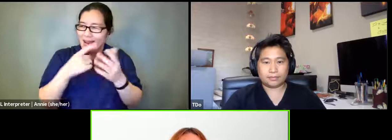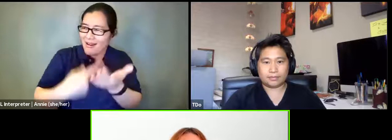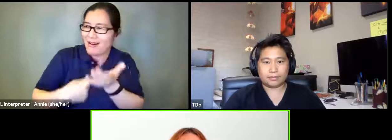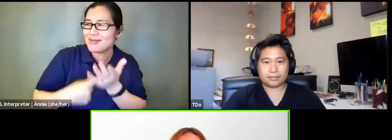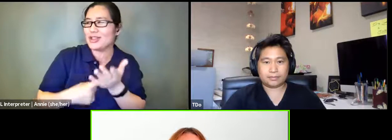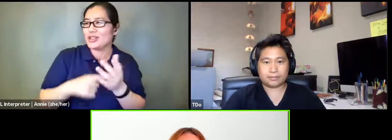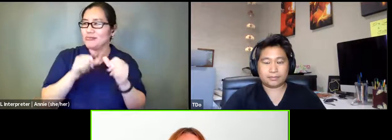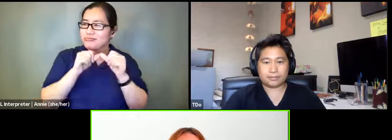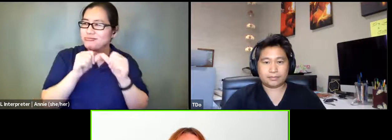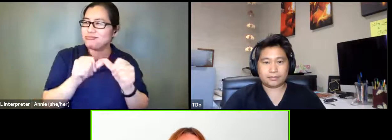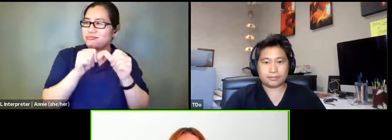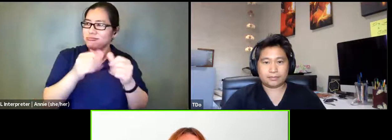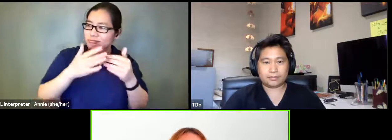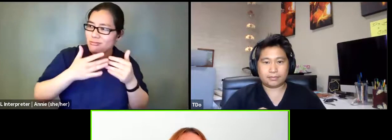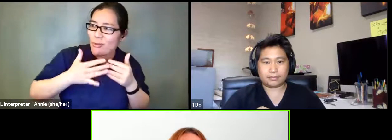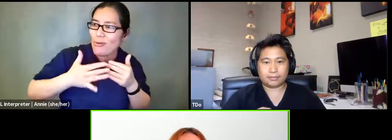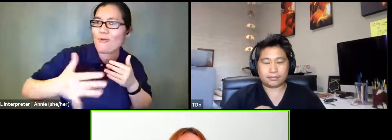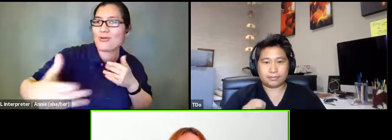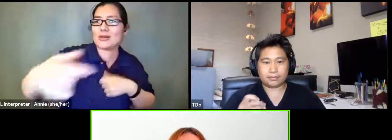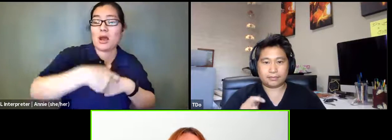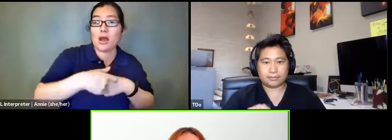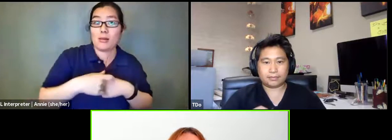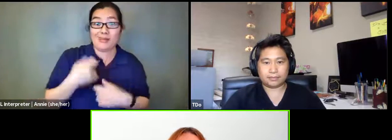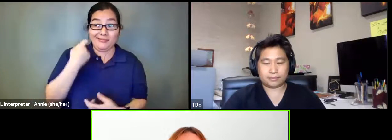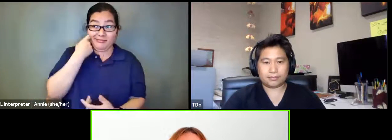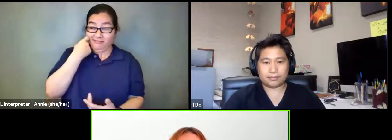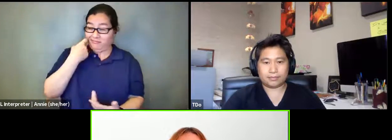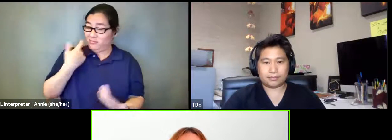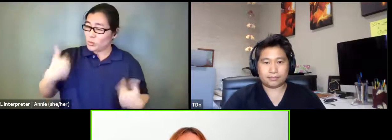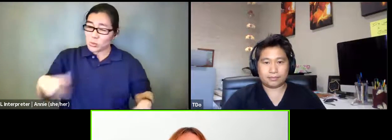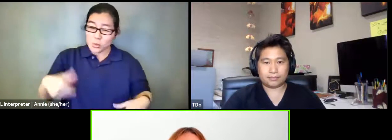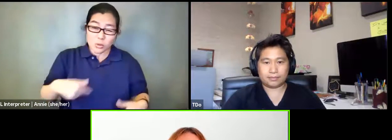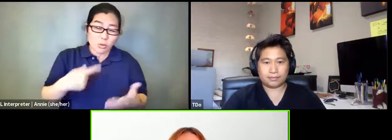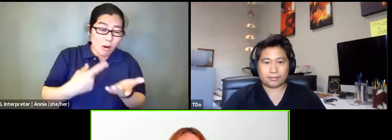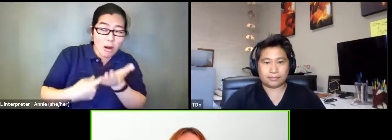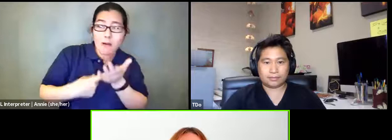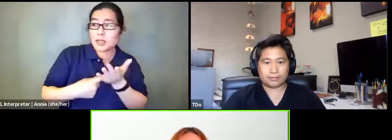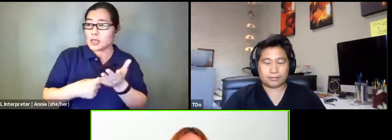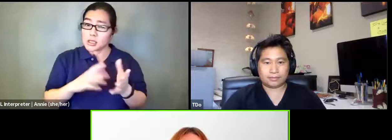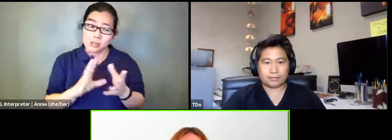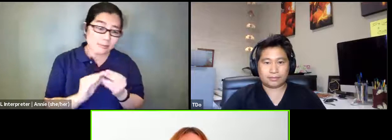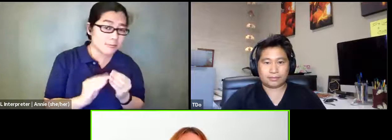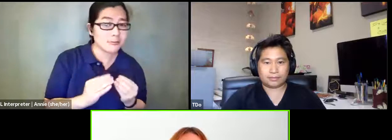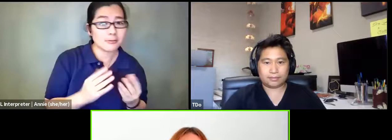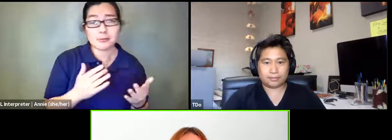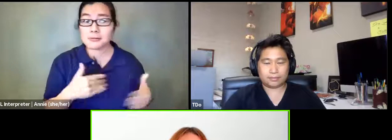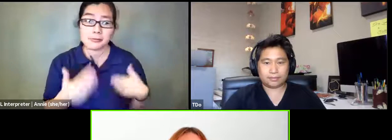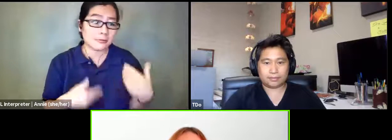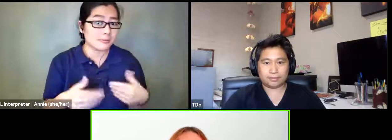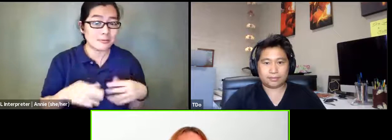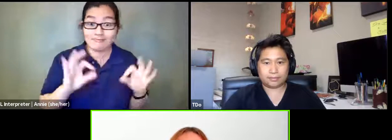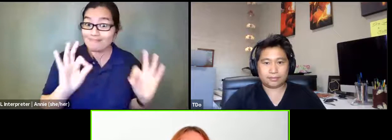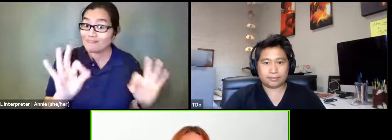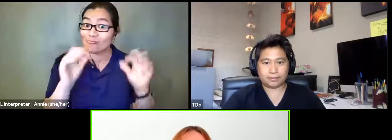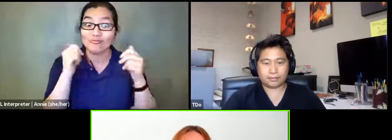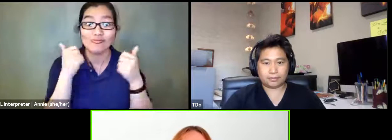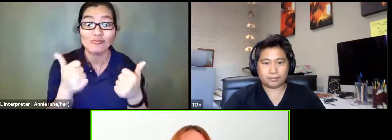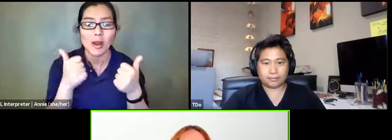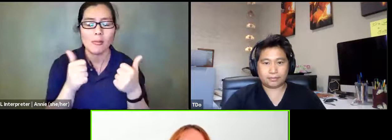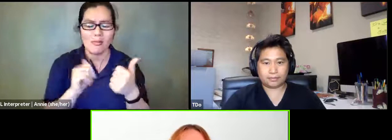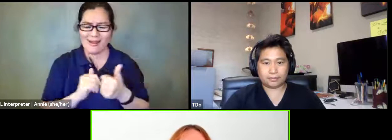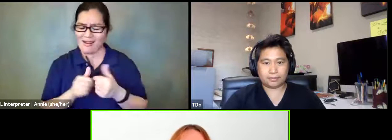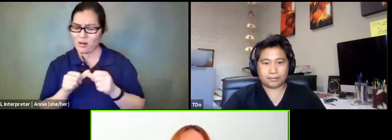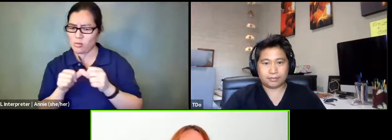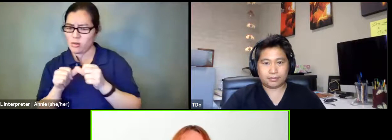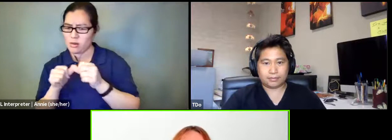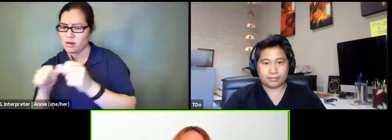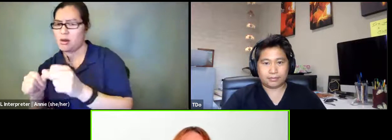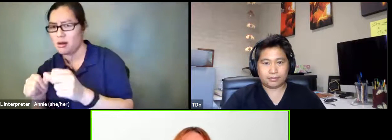but don't know how to expand the conversation to becoming regular ongoing